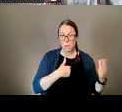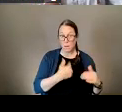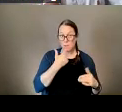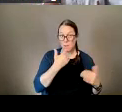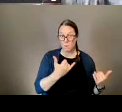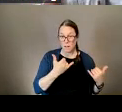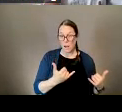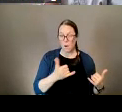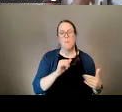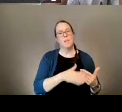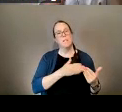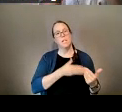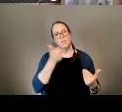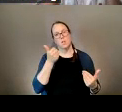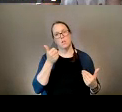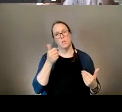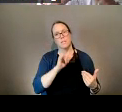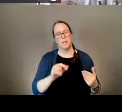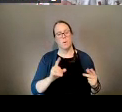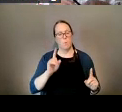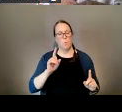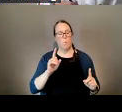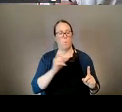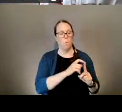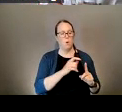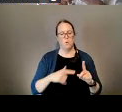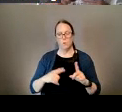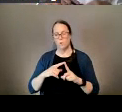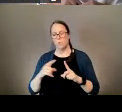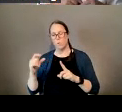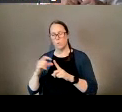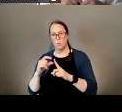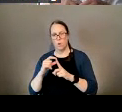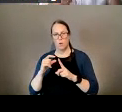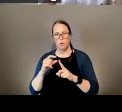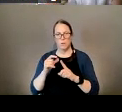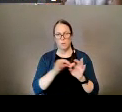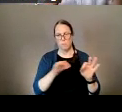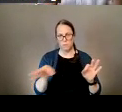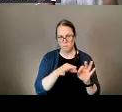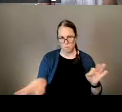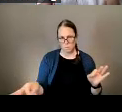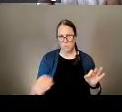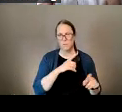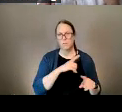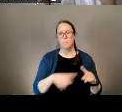that's a little easier. It's almost like a one-to-one conversion. The thing that's, I've been thinking about,